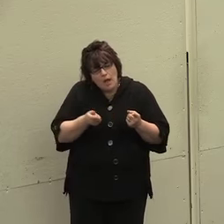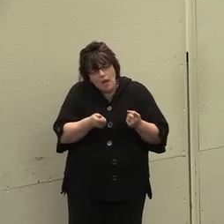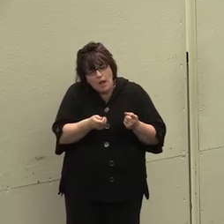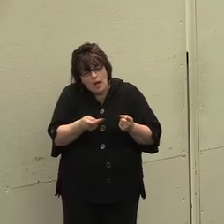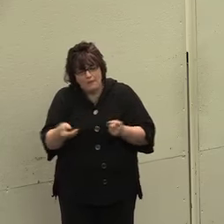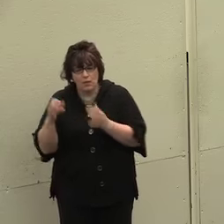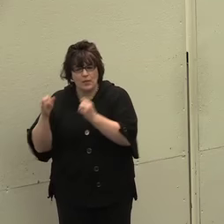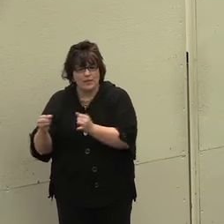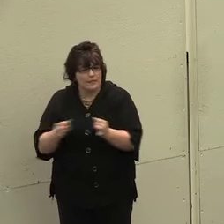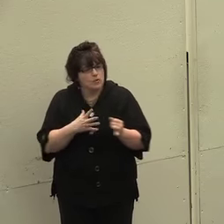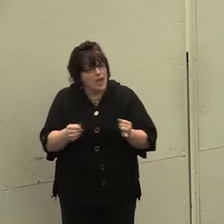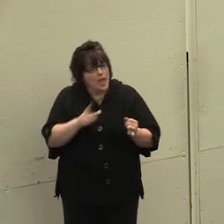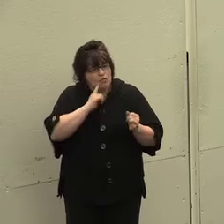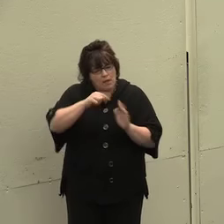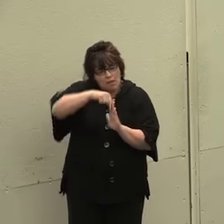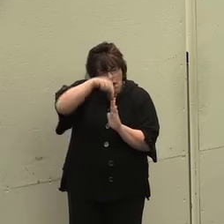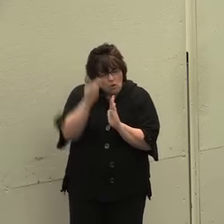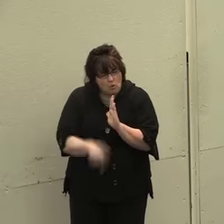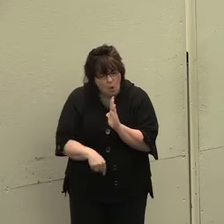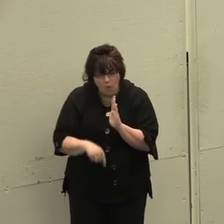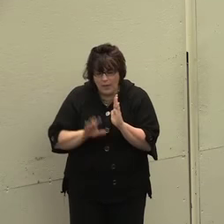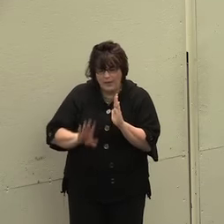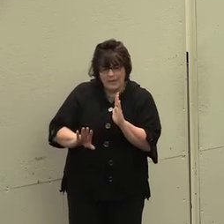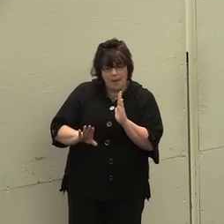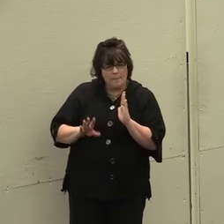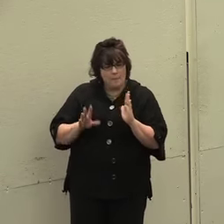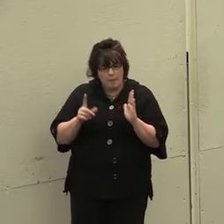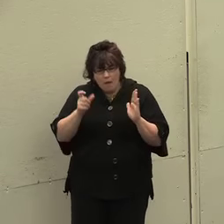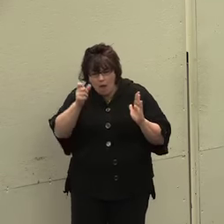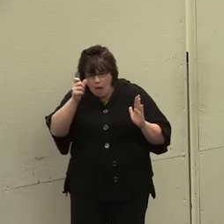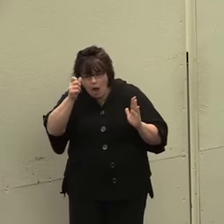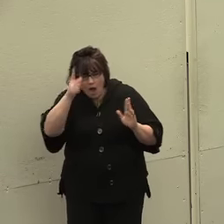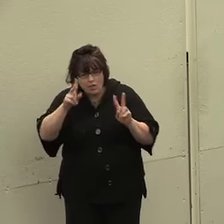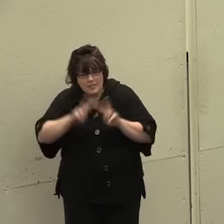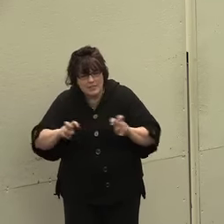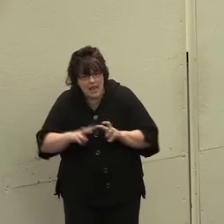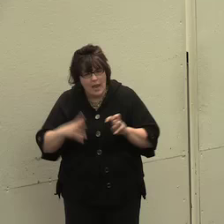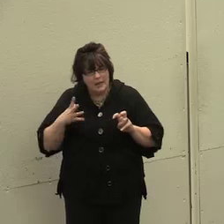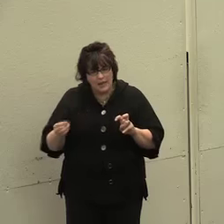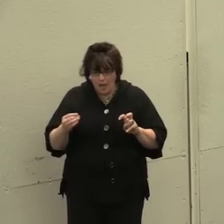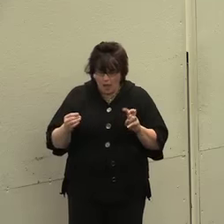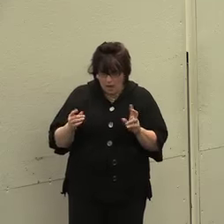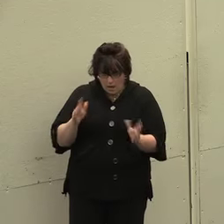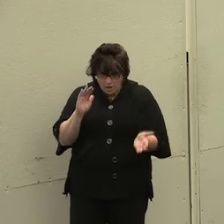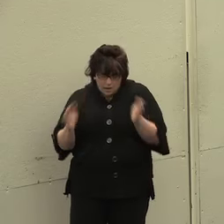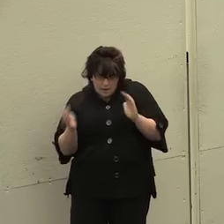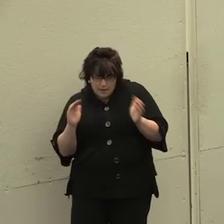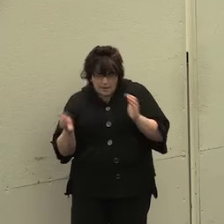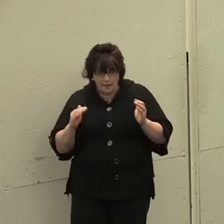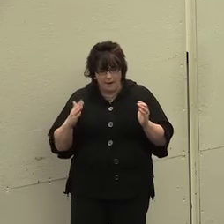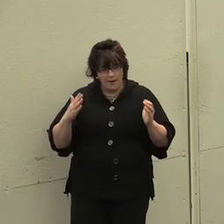and really going much more in depth in understanding, analyzing, and appreciating their work.